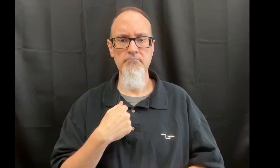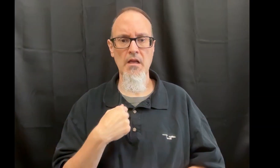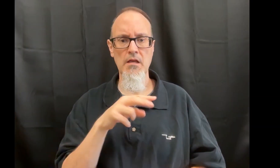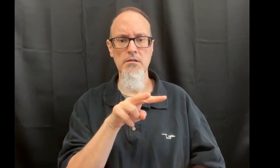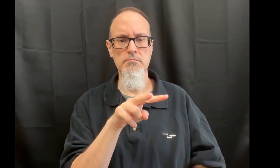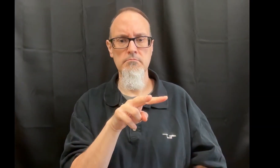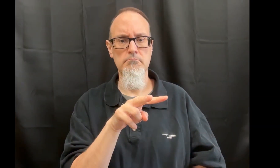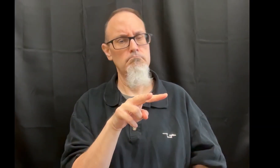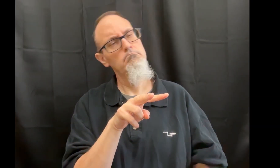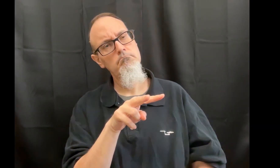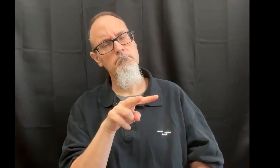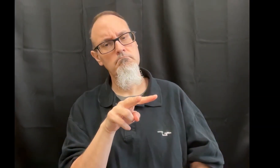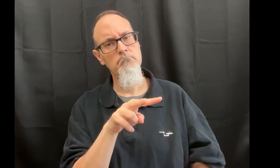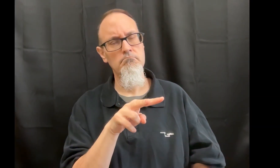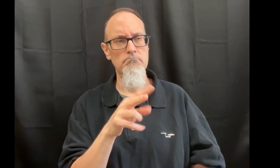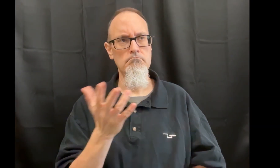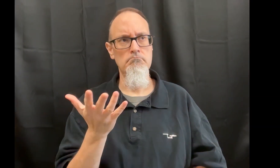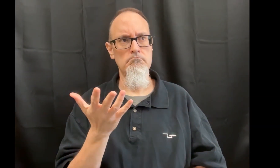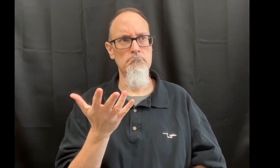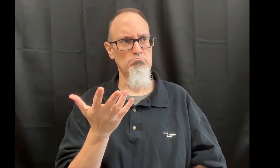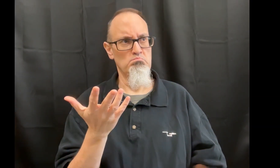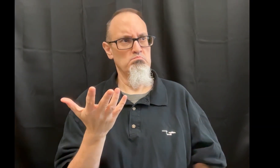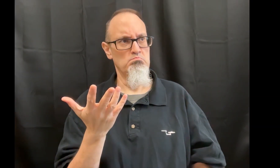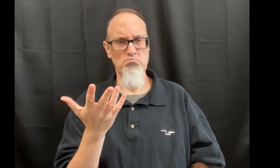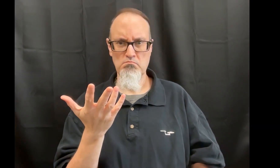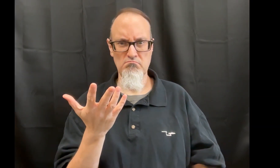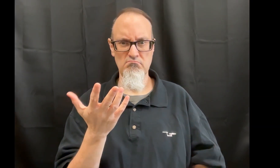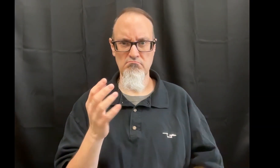I was taken aback a little.